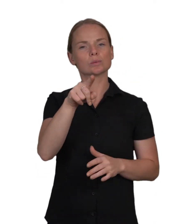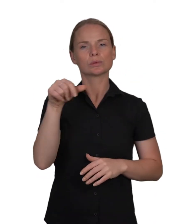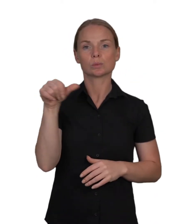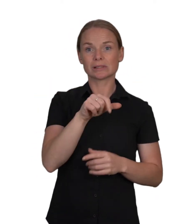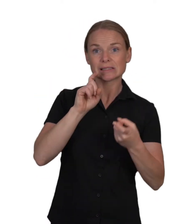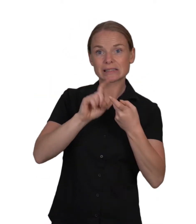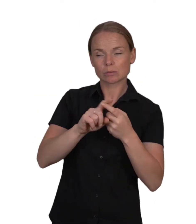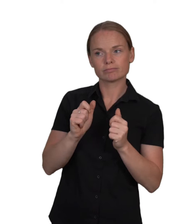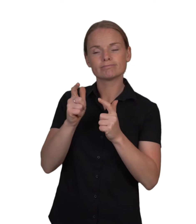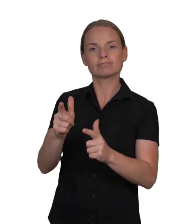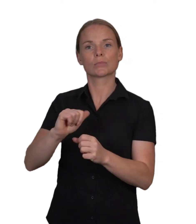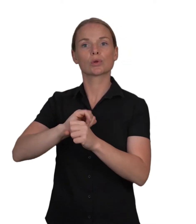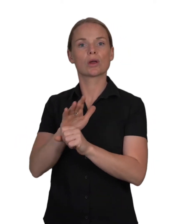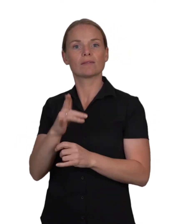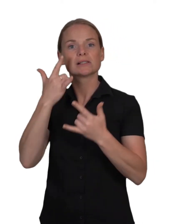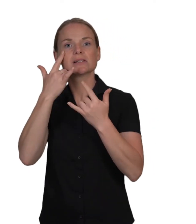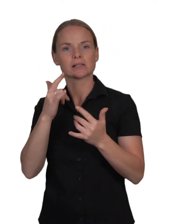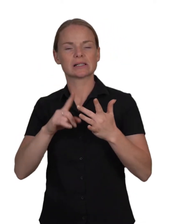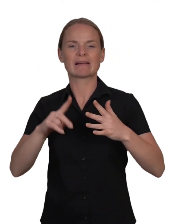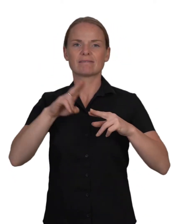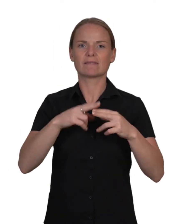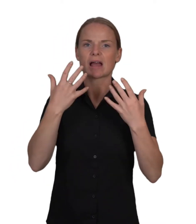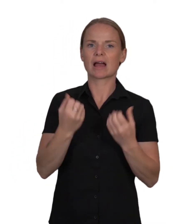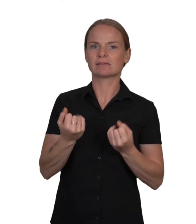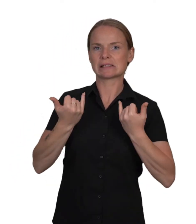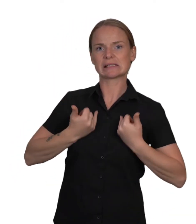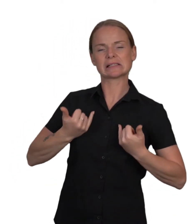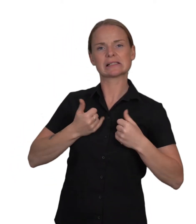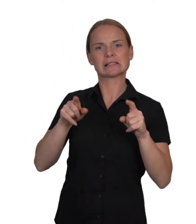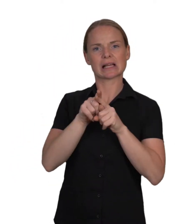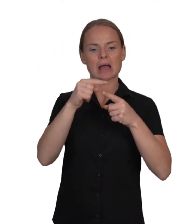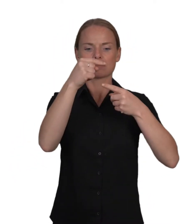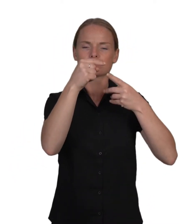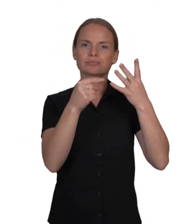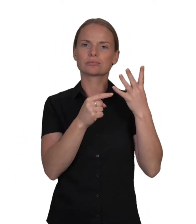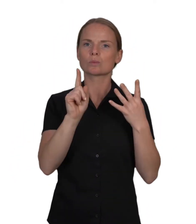you should still get a COVID-19 test if you have symptoms that meet testing